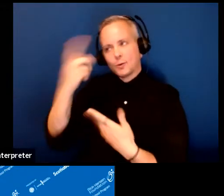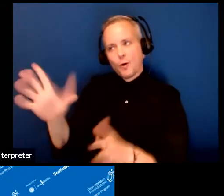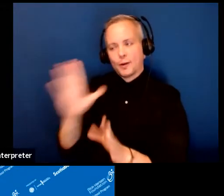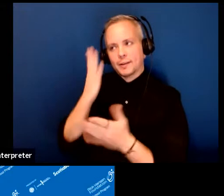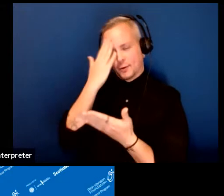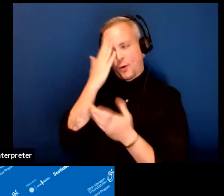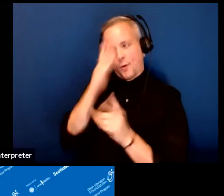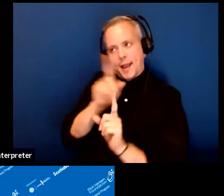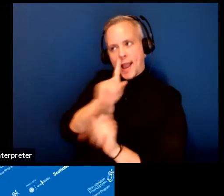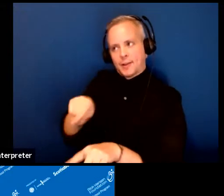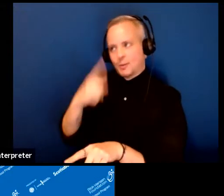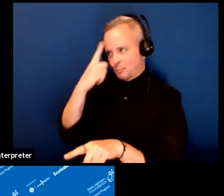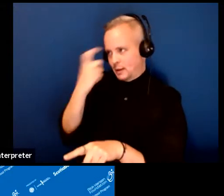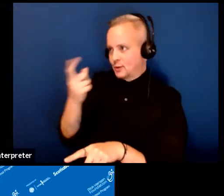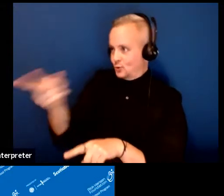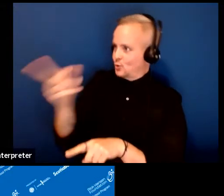ANSWER BECAUSE YOU'RE A MOM WITH KIDS ALSO.